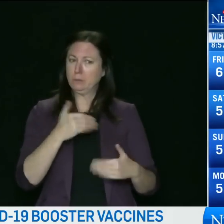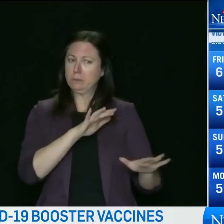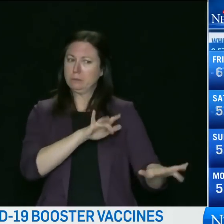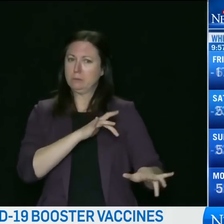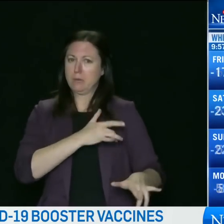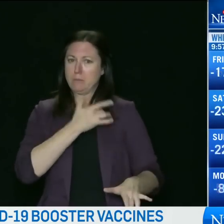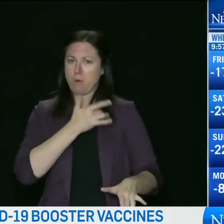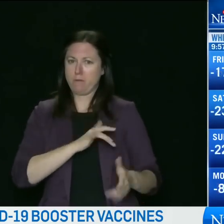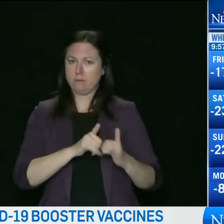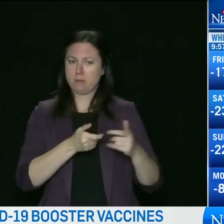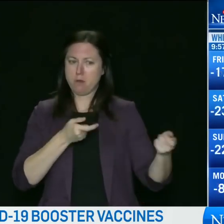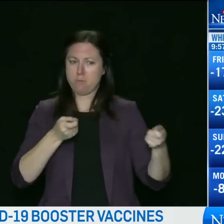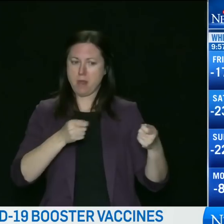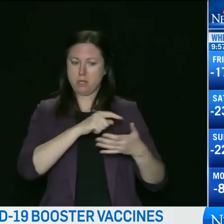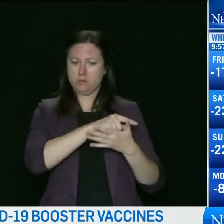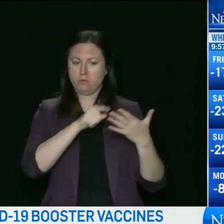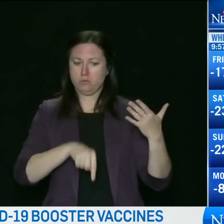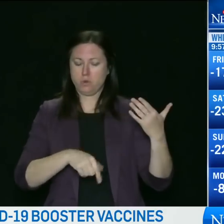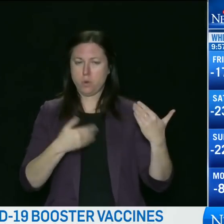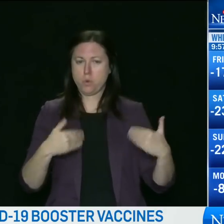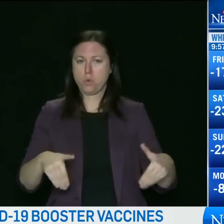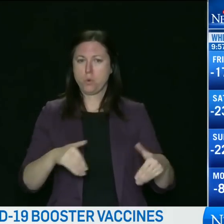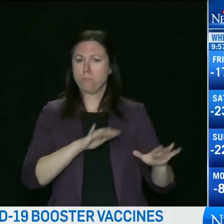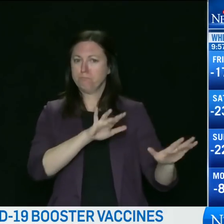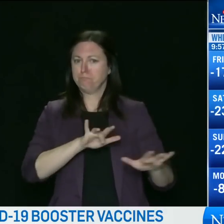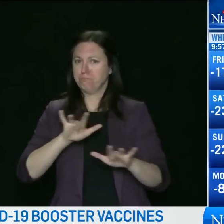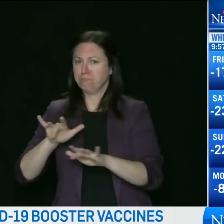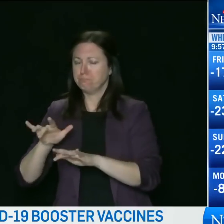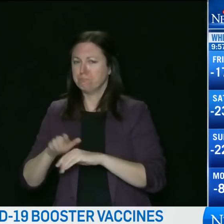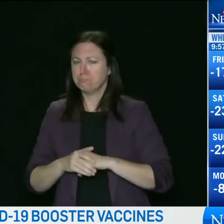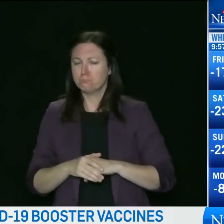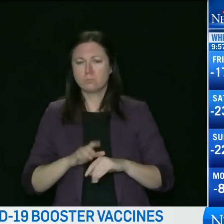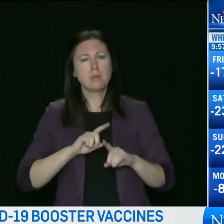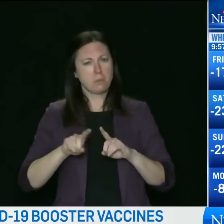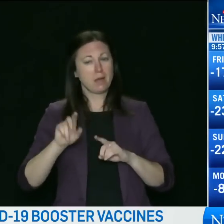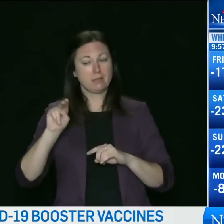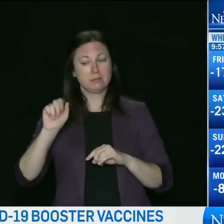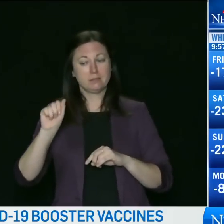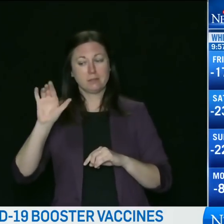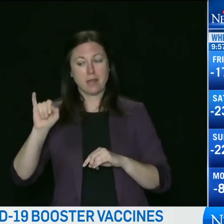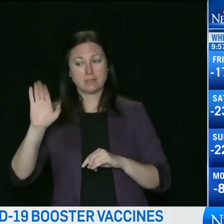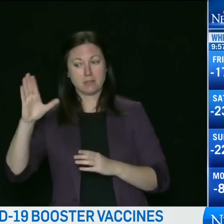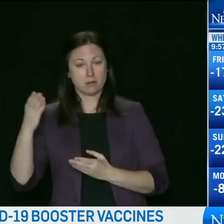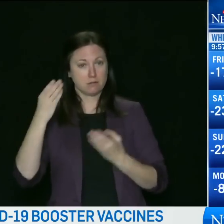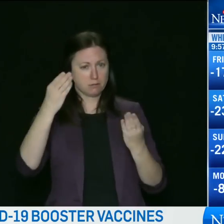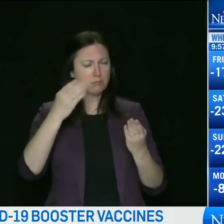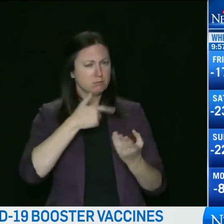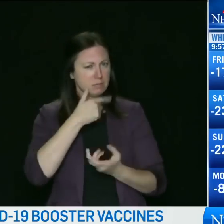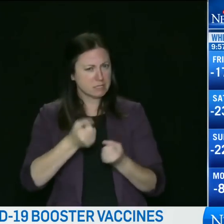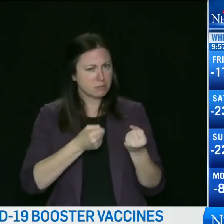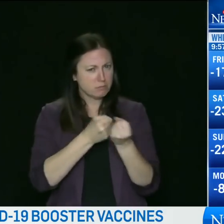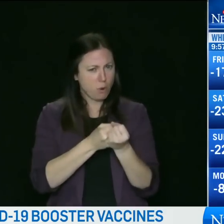CAPACITIES, OTHER HEALTH CARE SYSTEMS, SO I THINK PROVINCES HAVE A TOUGH JOB IN TRYING TO BALANCE THOSE THINGS.